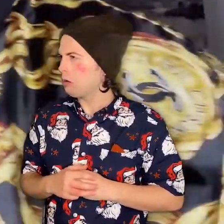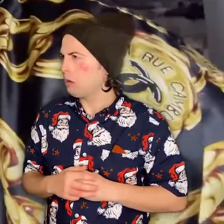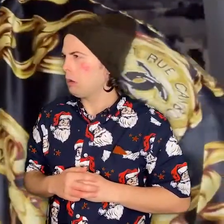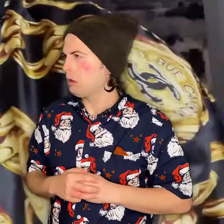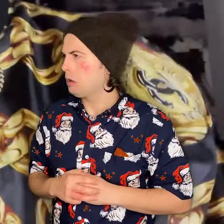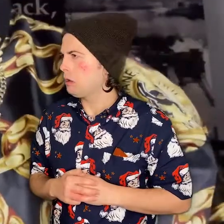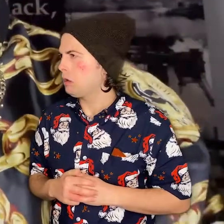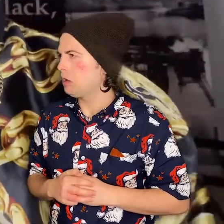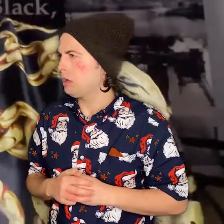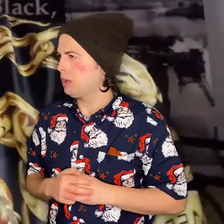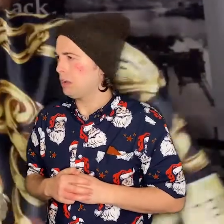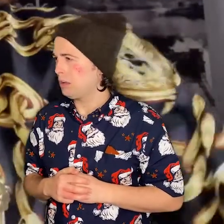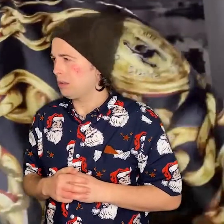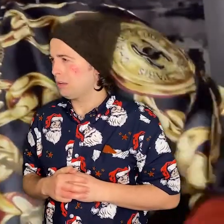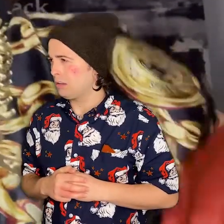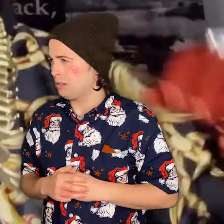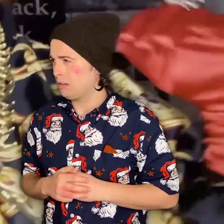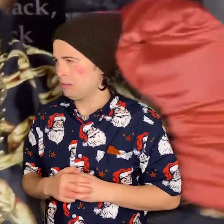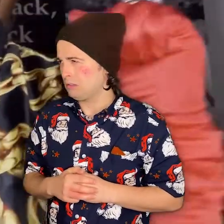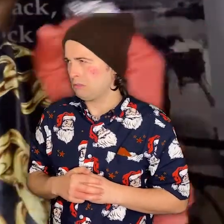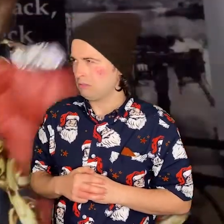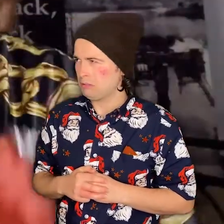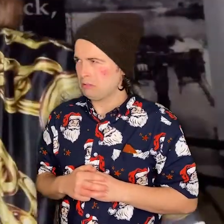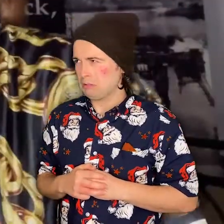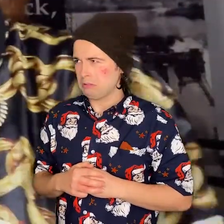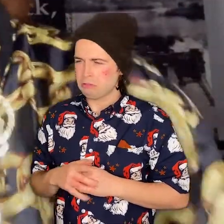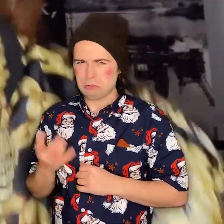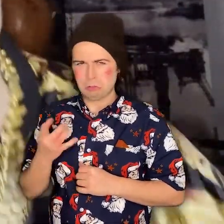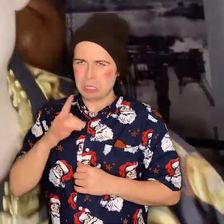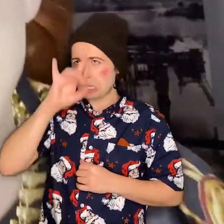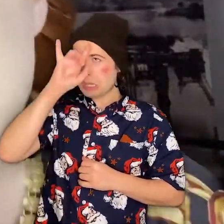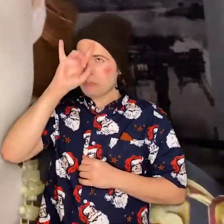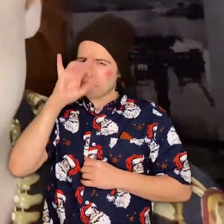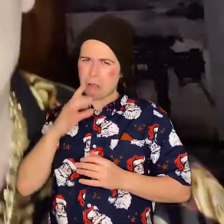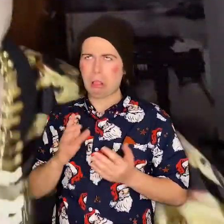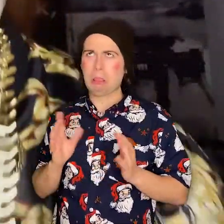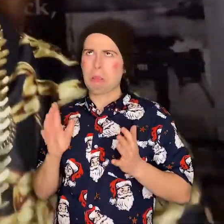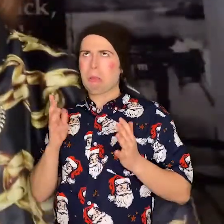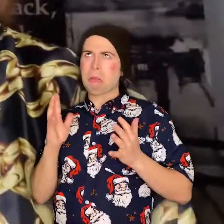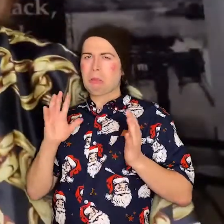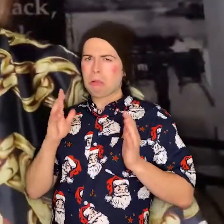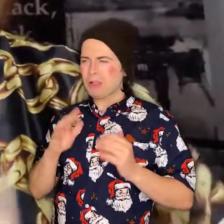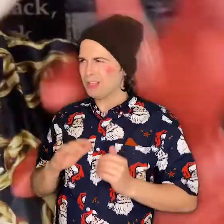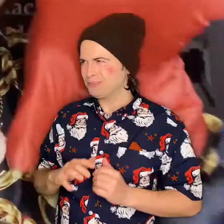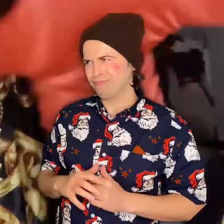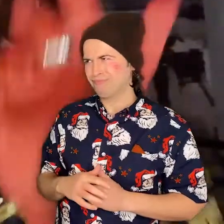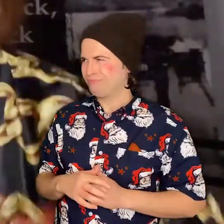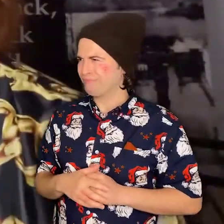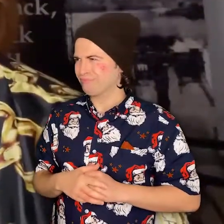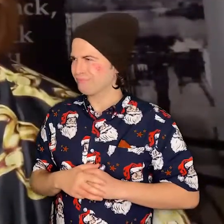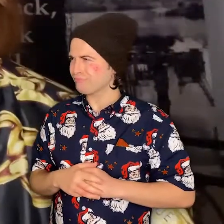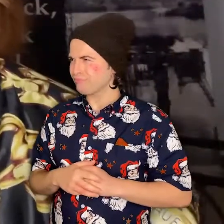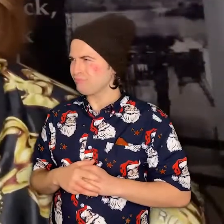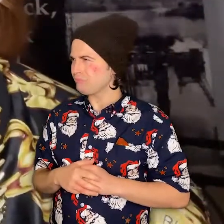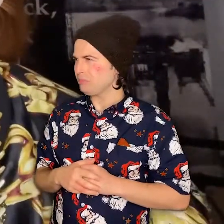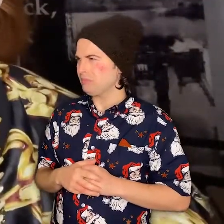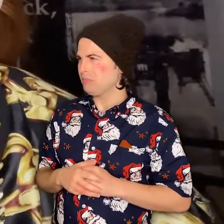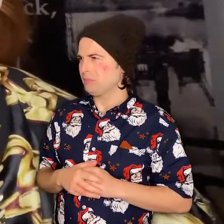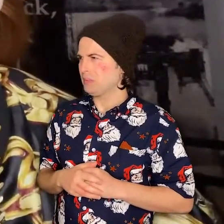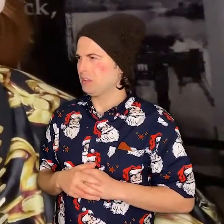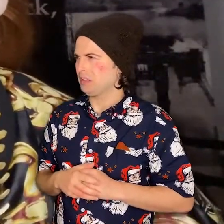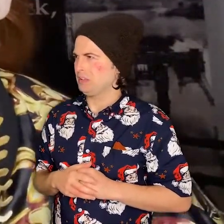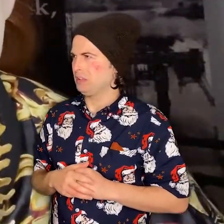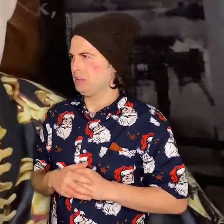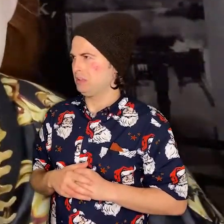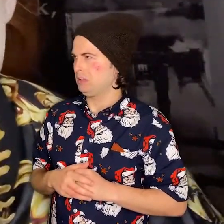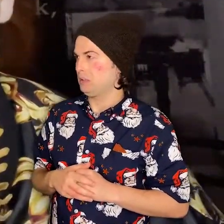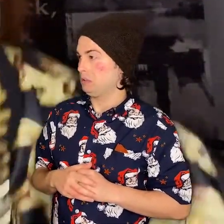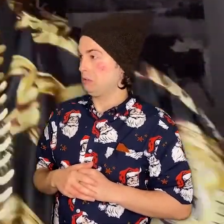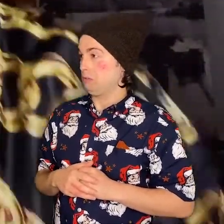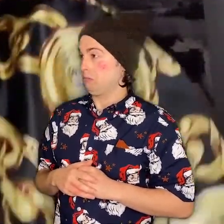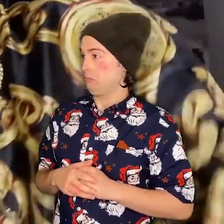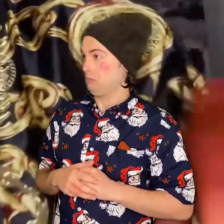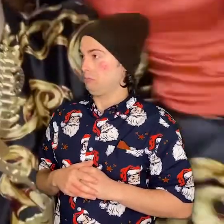Well no, because I’m just evil enough to hate frozen and all you stinking brats.